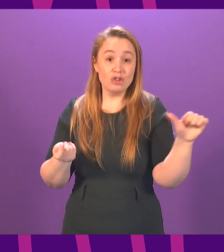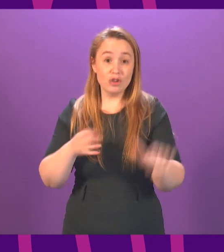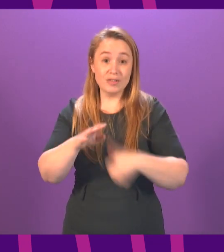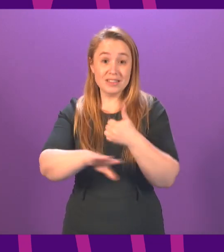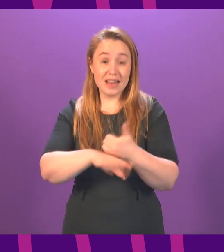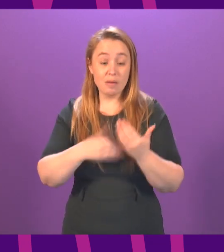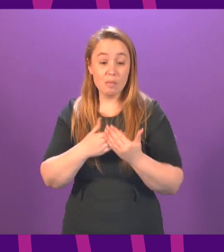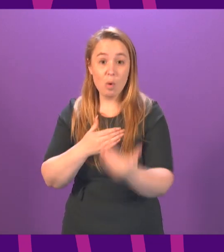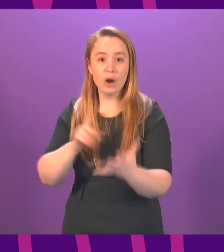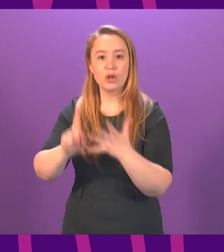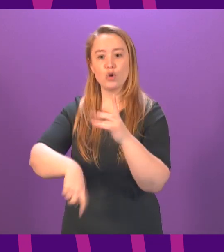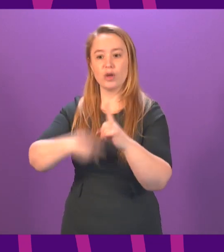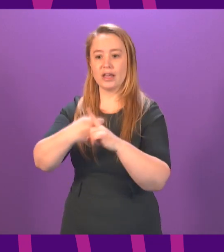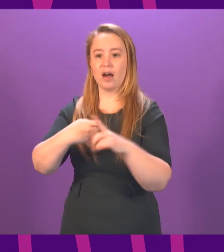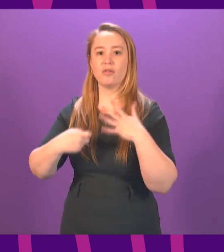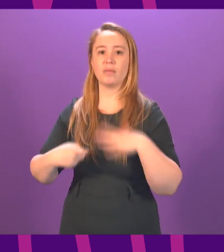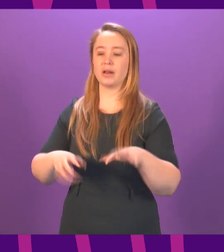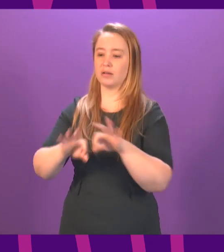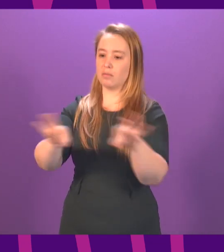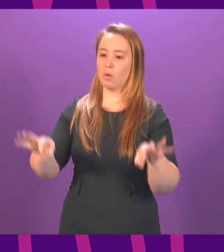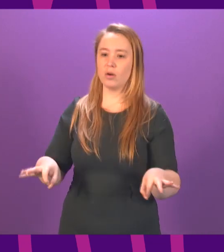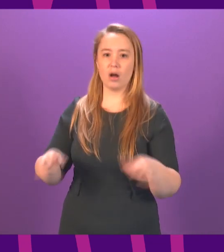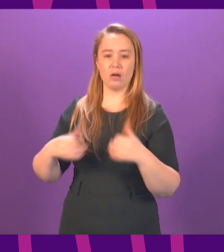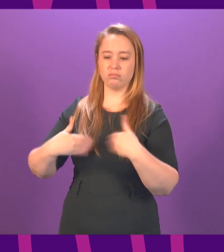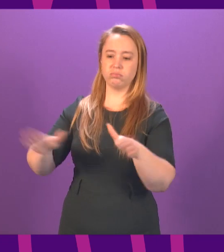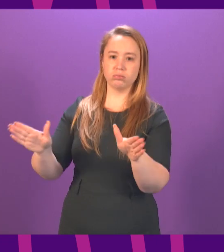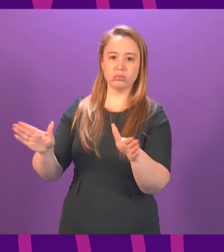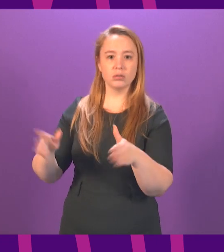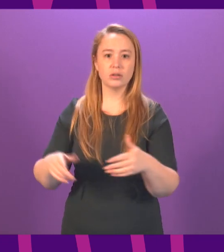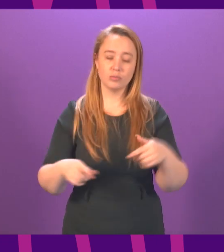did not want to? We need to learn and apply that lesson in the weeks to come.